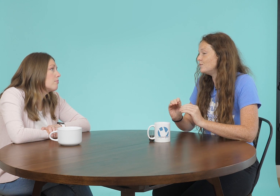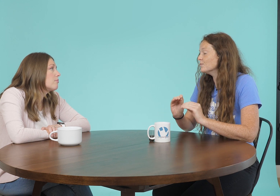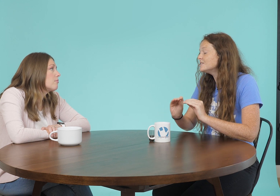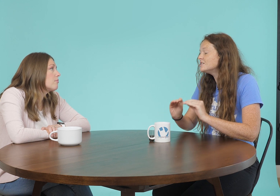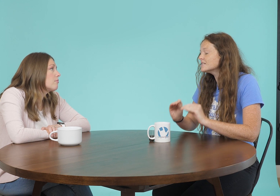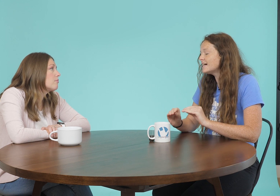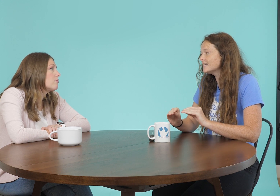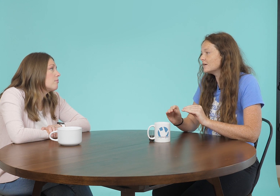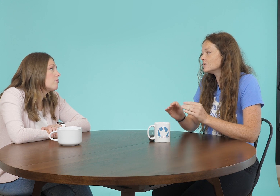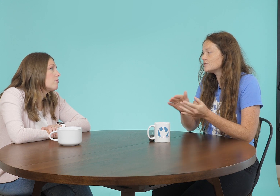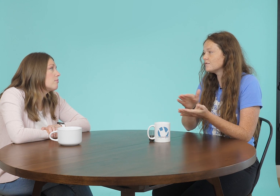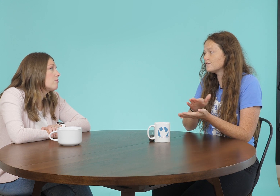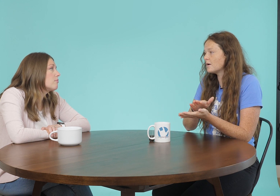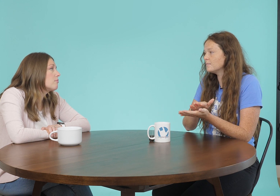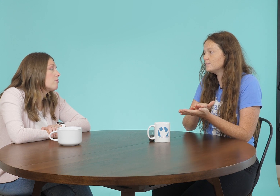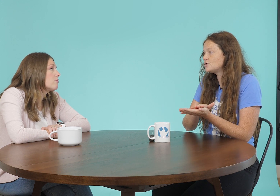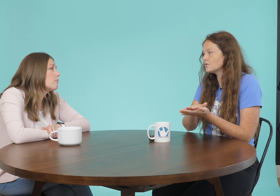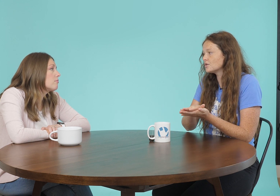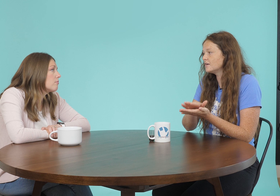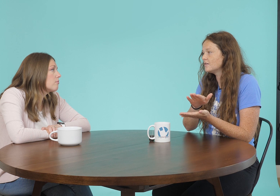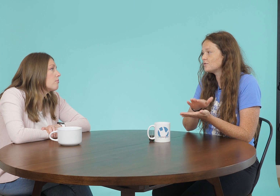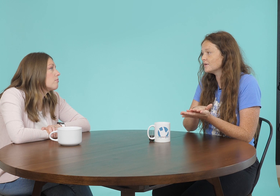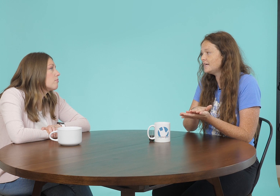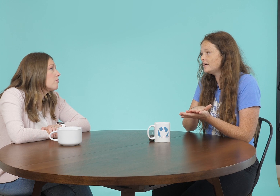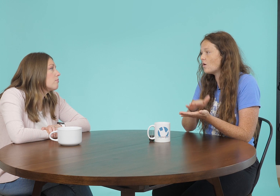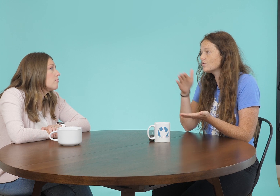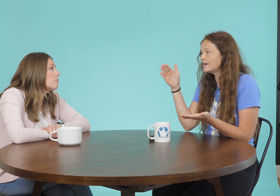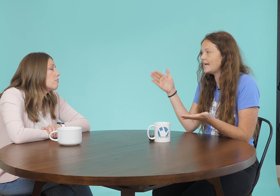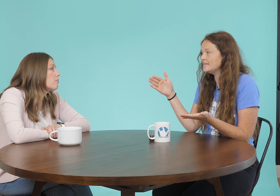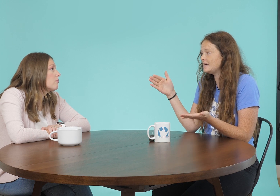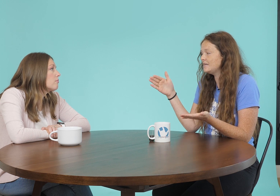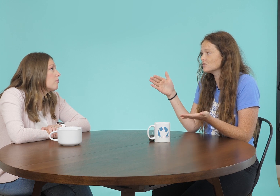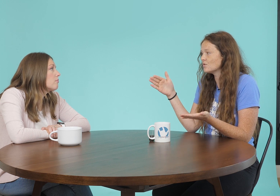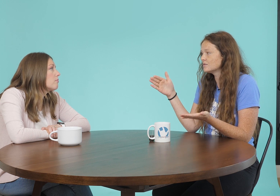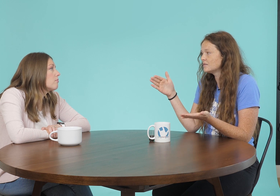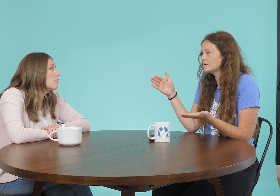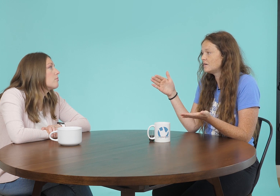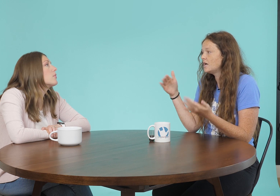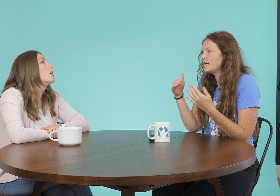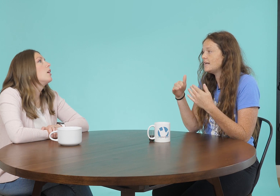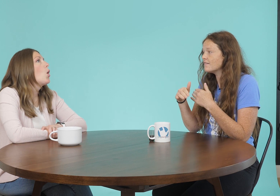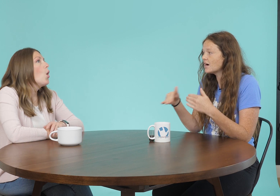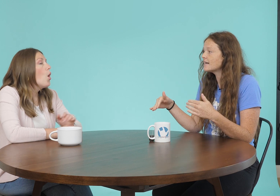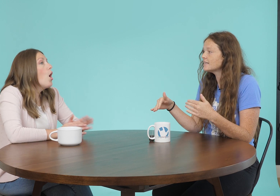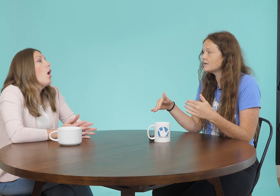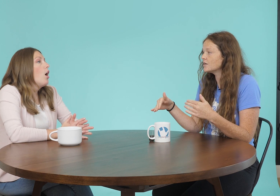We were teaching sign language from children three all the way to 18 years old, never had a language.